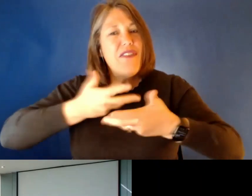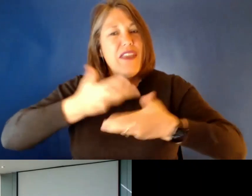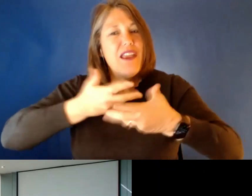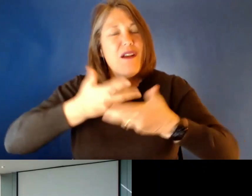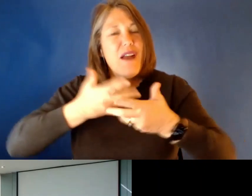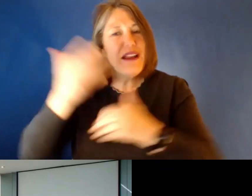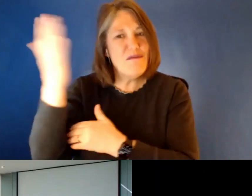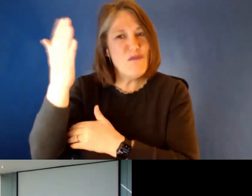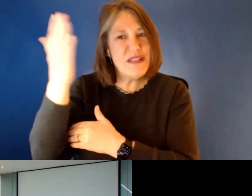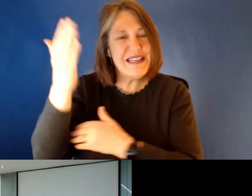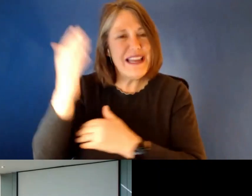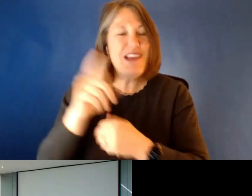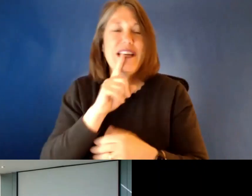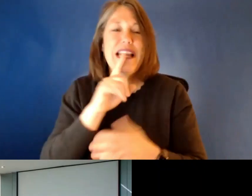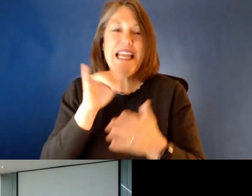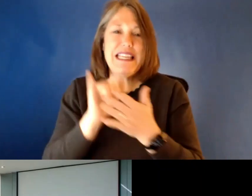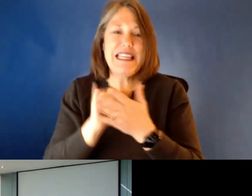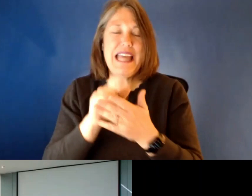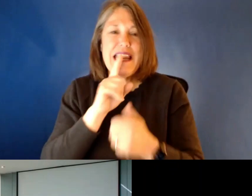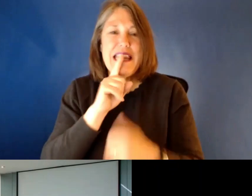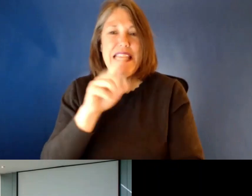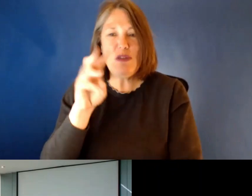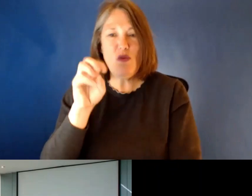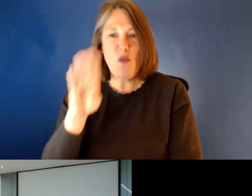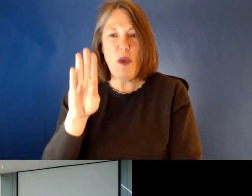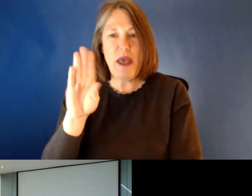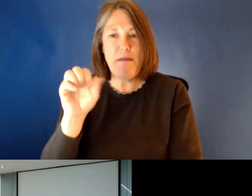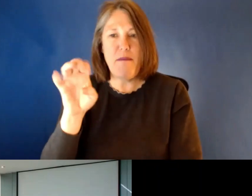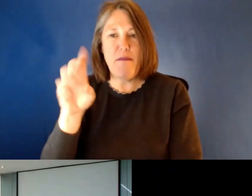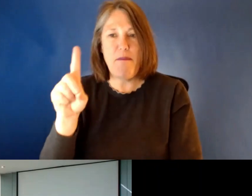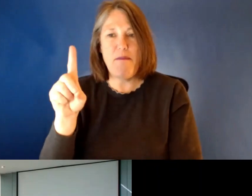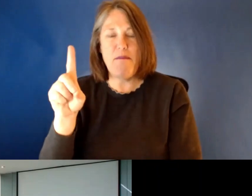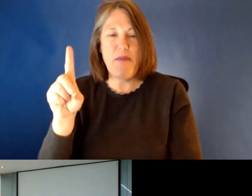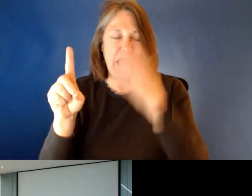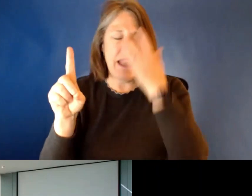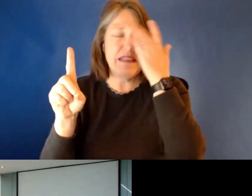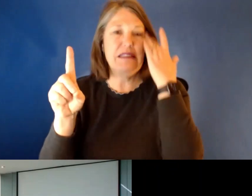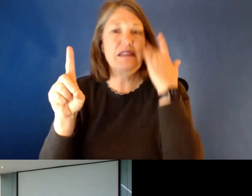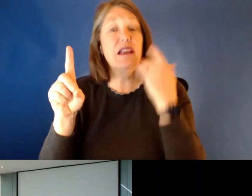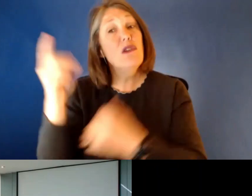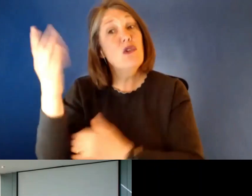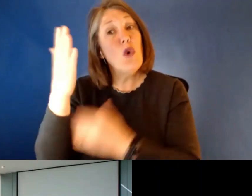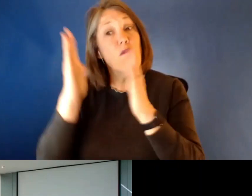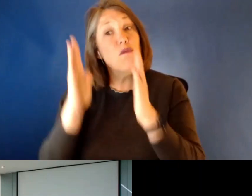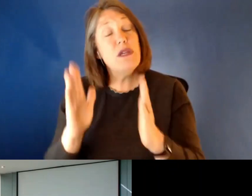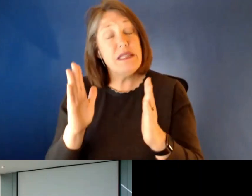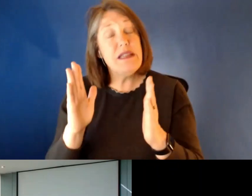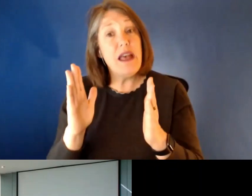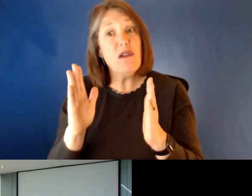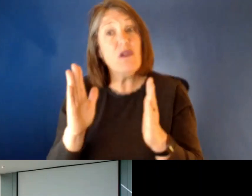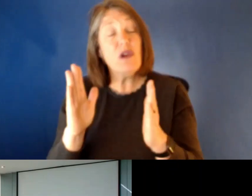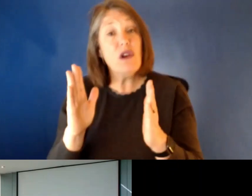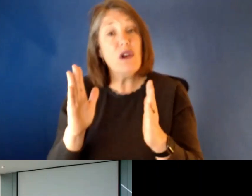06:14:26 is that it is web-based, gives presenters much more flexibility